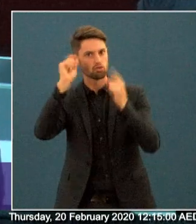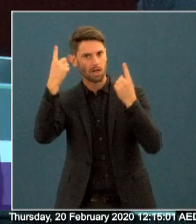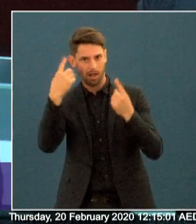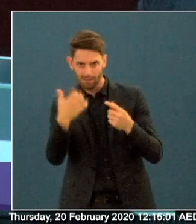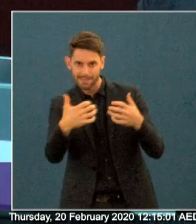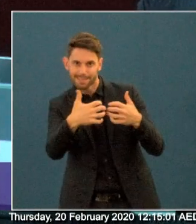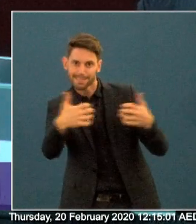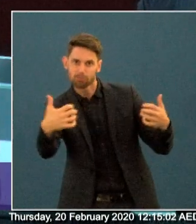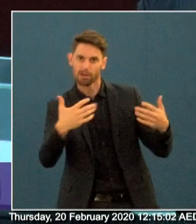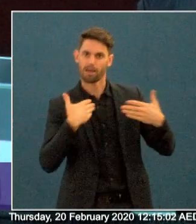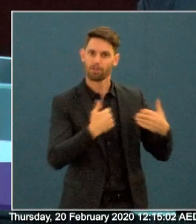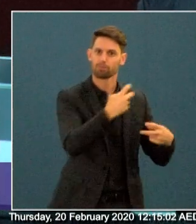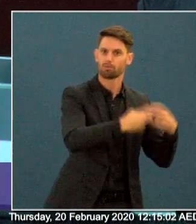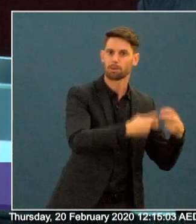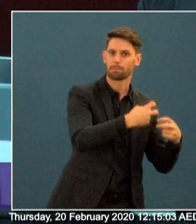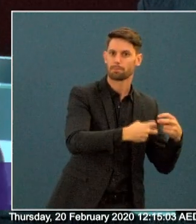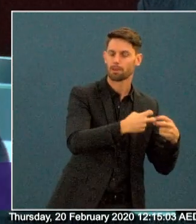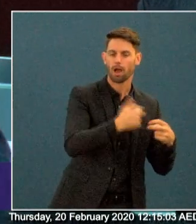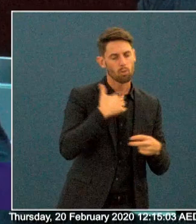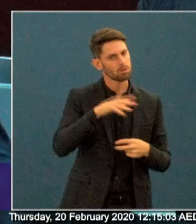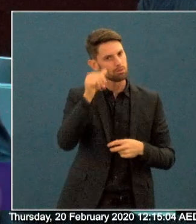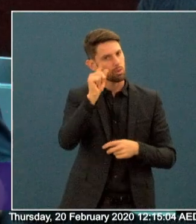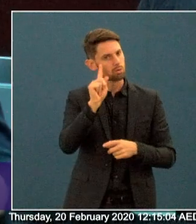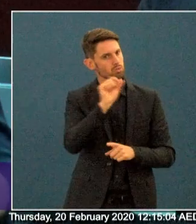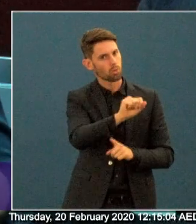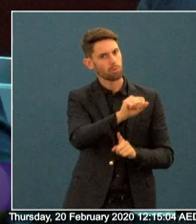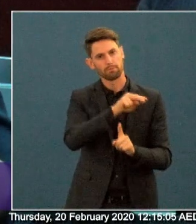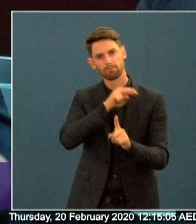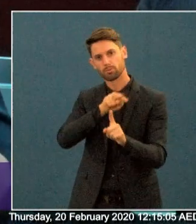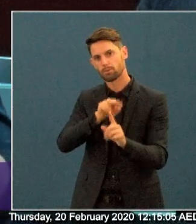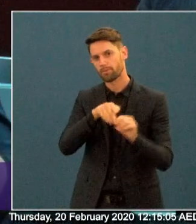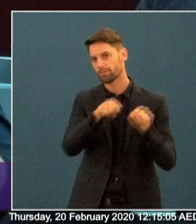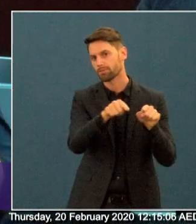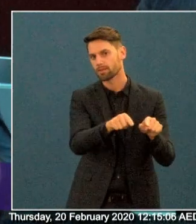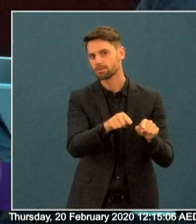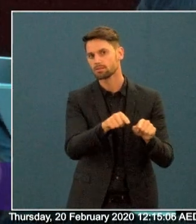We got a sense of that from some of the witnesses over the past few days, but I think it will be helpful from